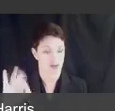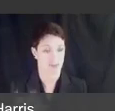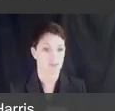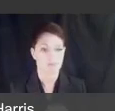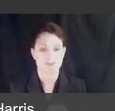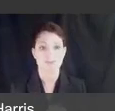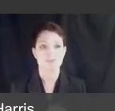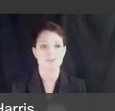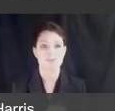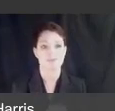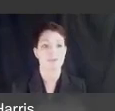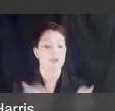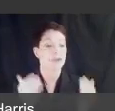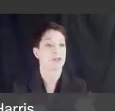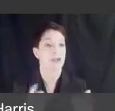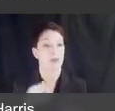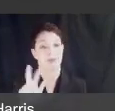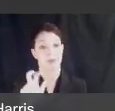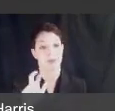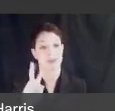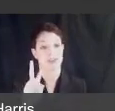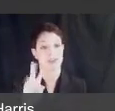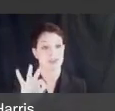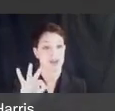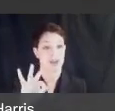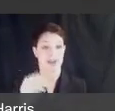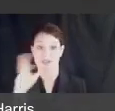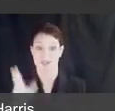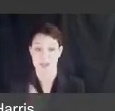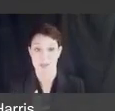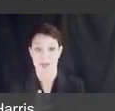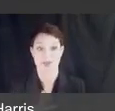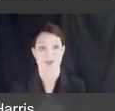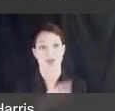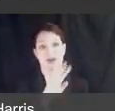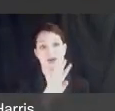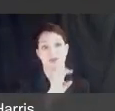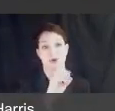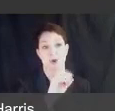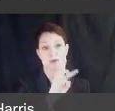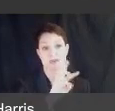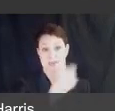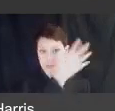Today we have 379 females and 406 males and two unknown.